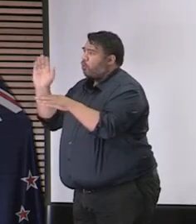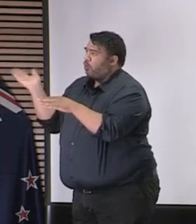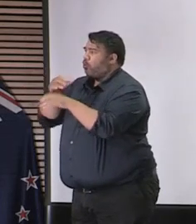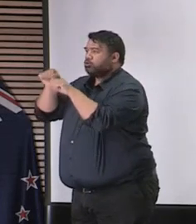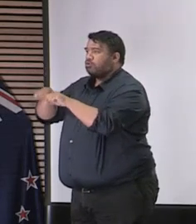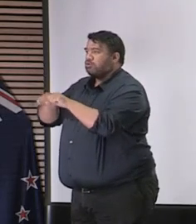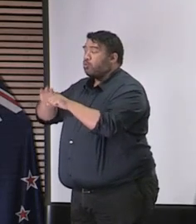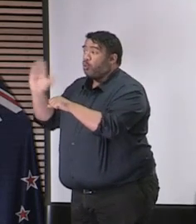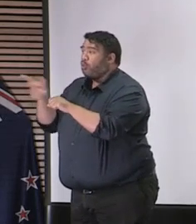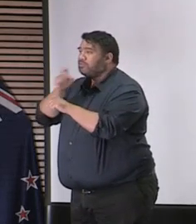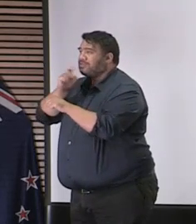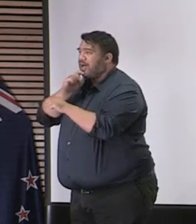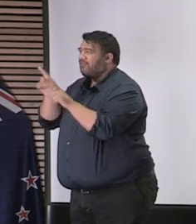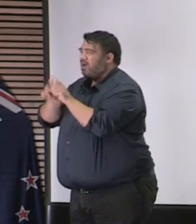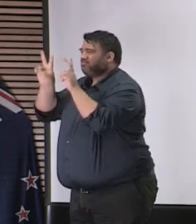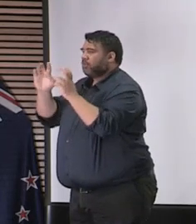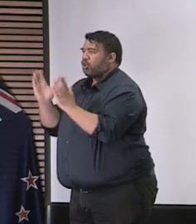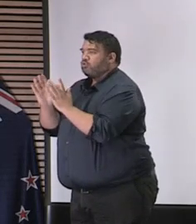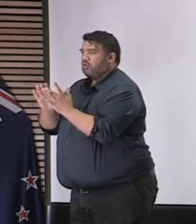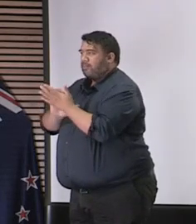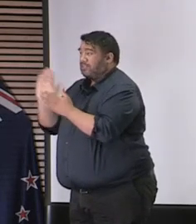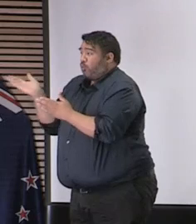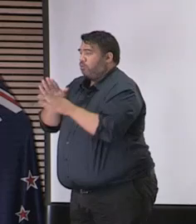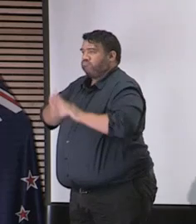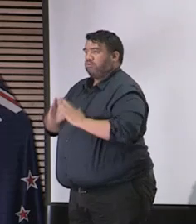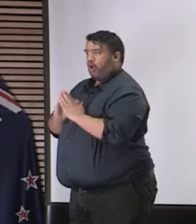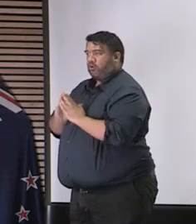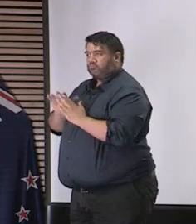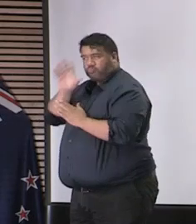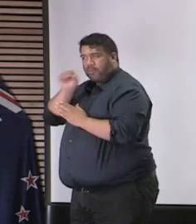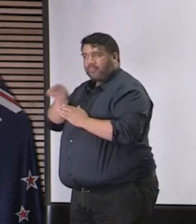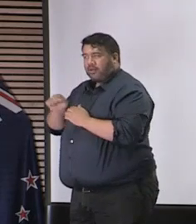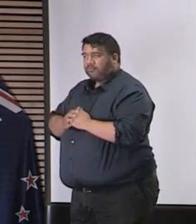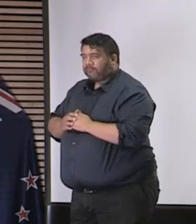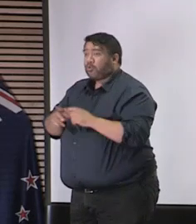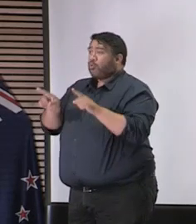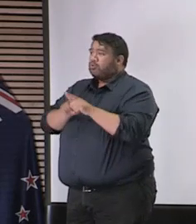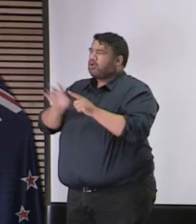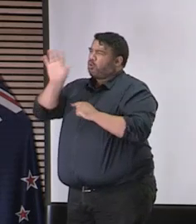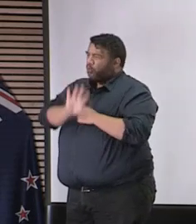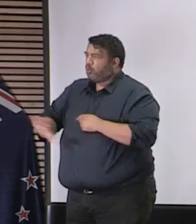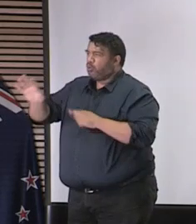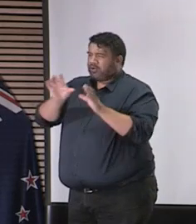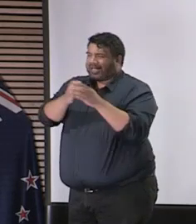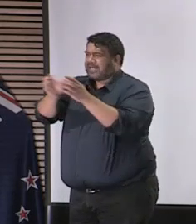closed all staff and students were treated as close contacts